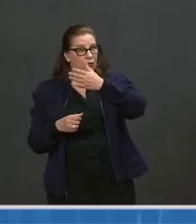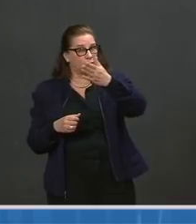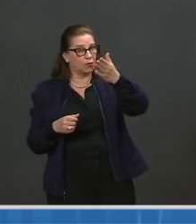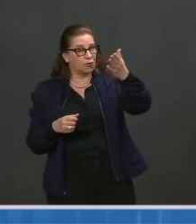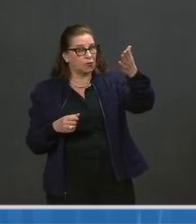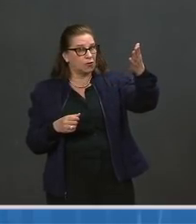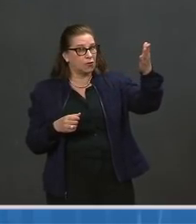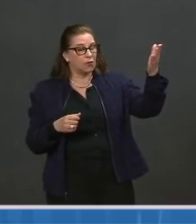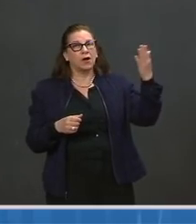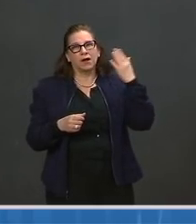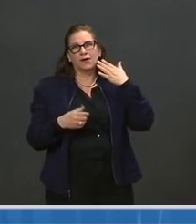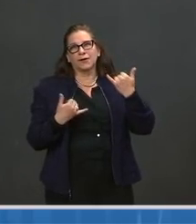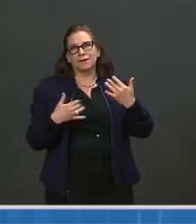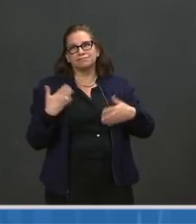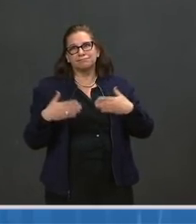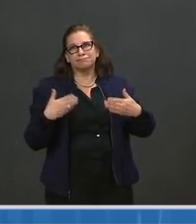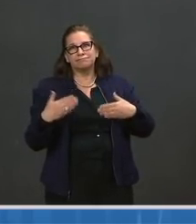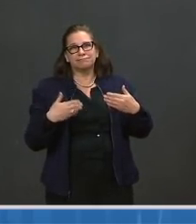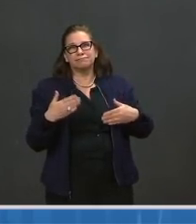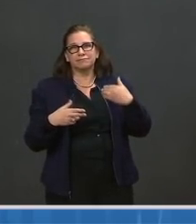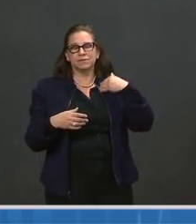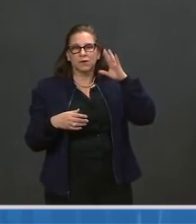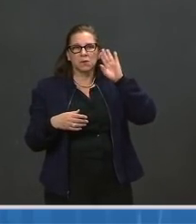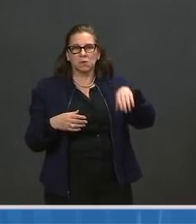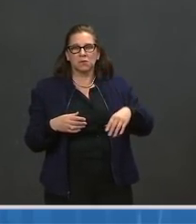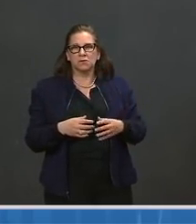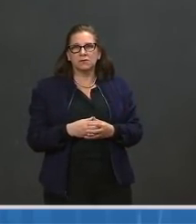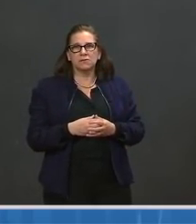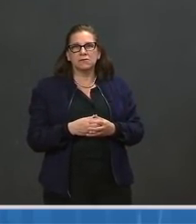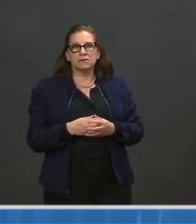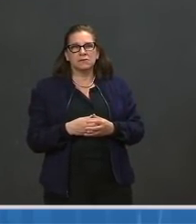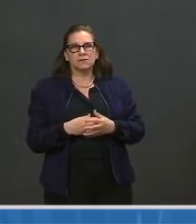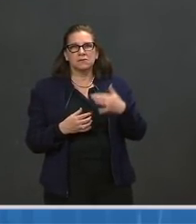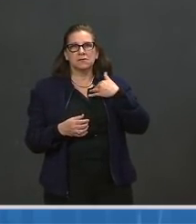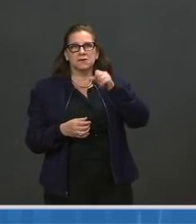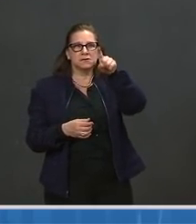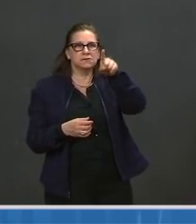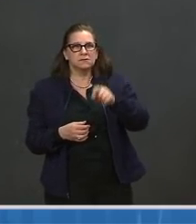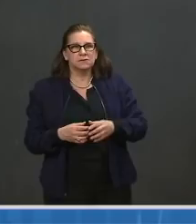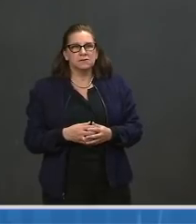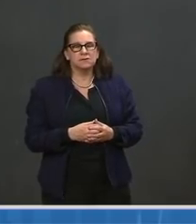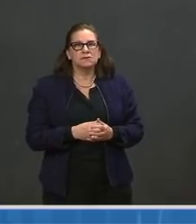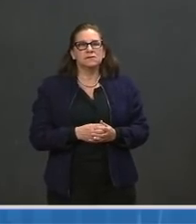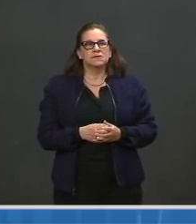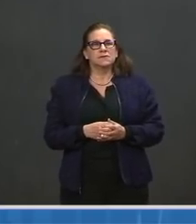and then see if, Dr. Fauci, you want to add something. So I think it's too early for us to declare